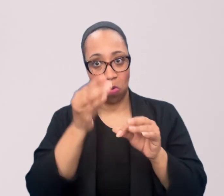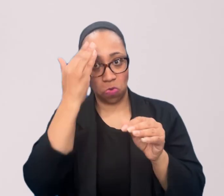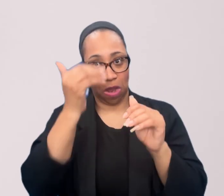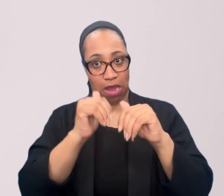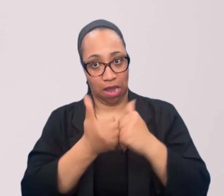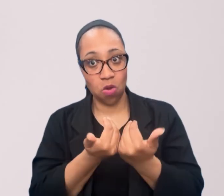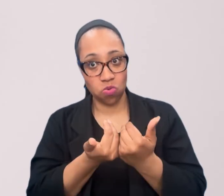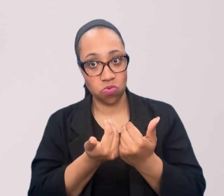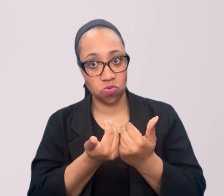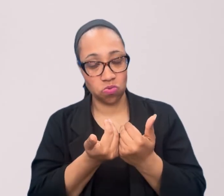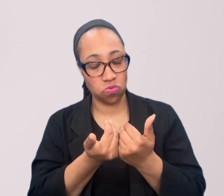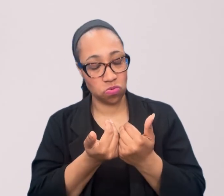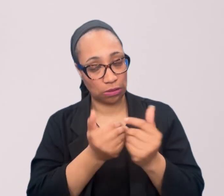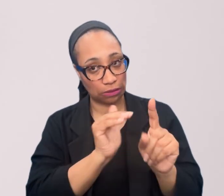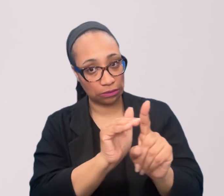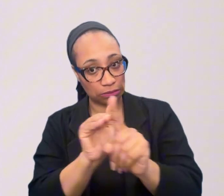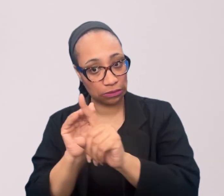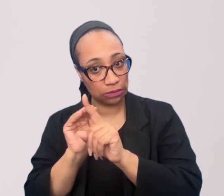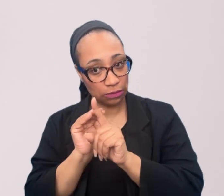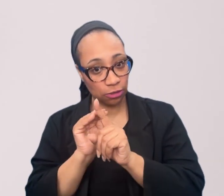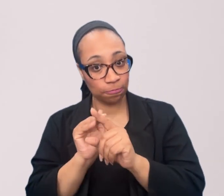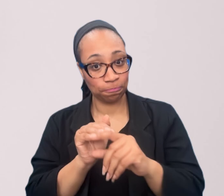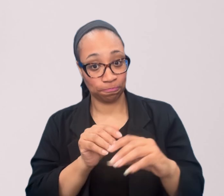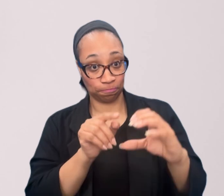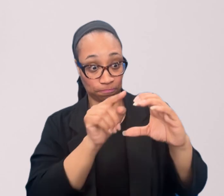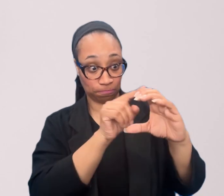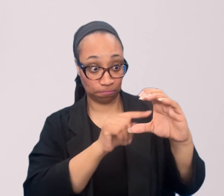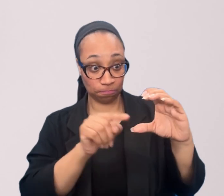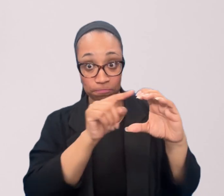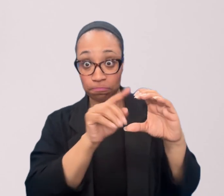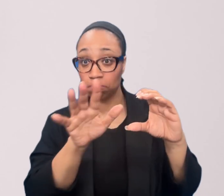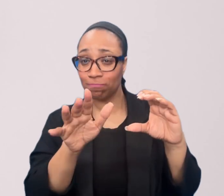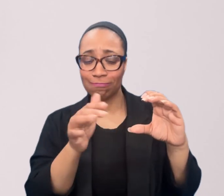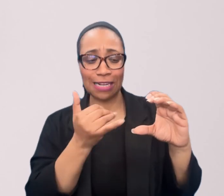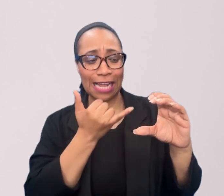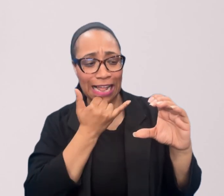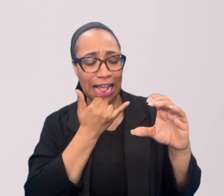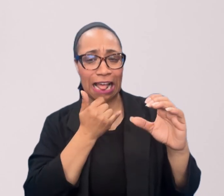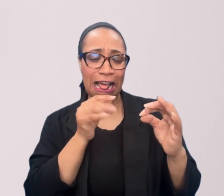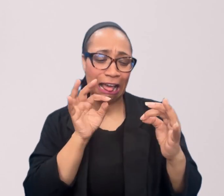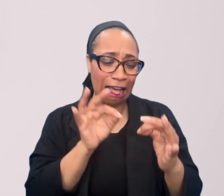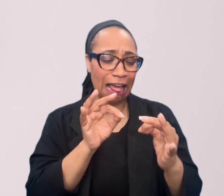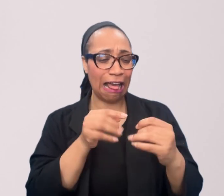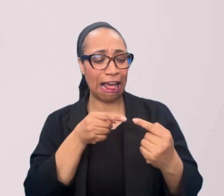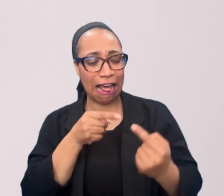works best for your body so there may be a little bit of trial and error every mode has nine levels